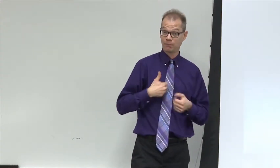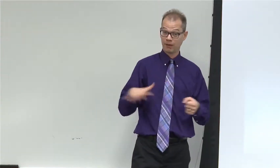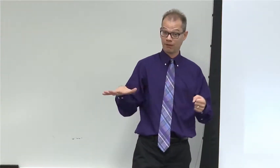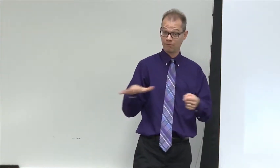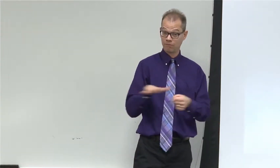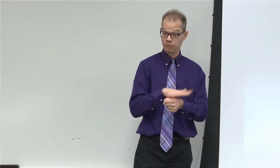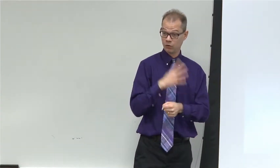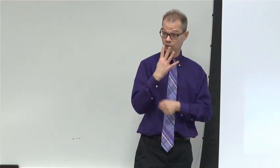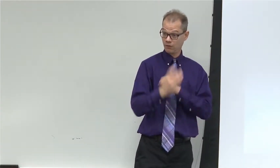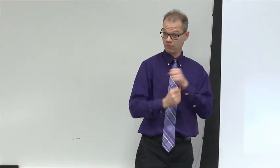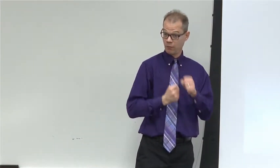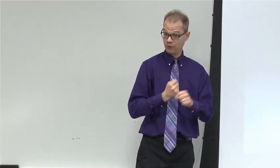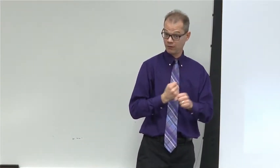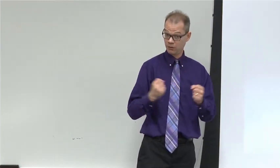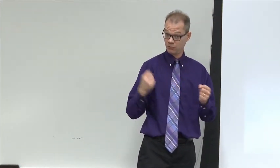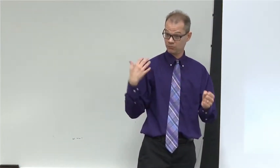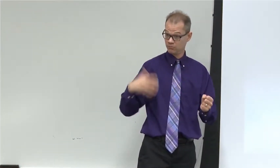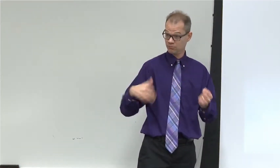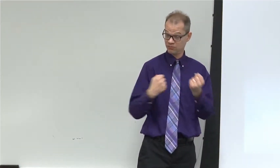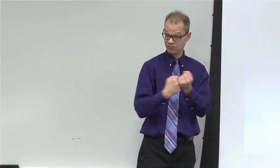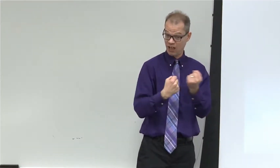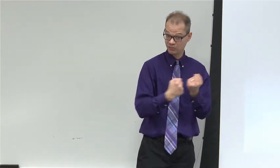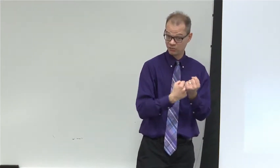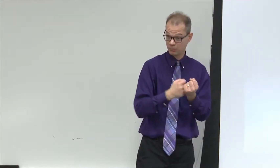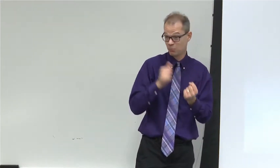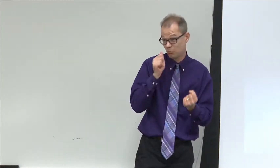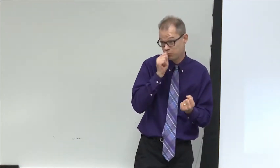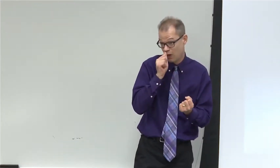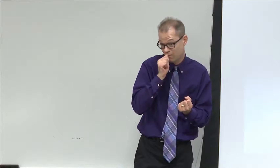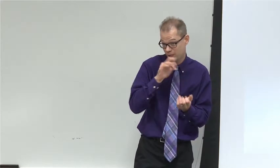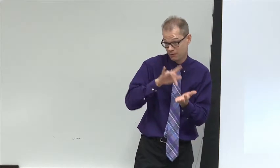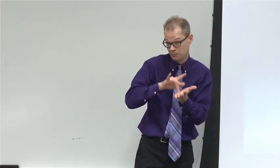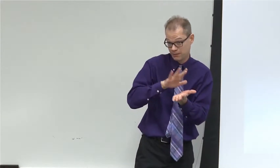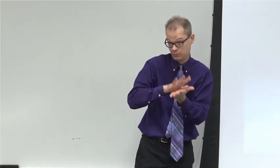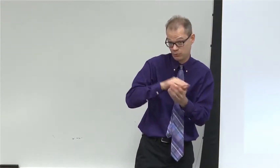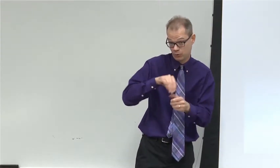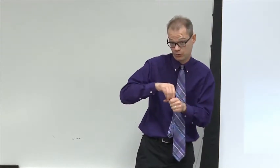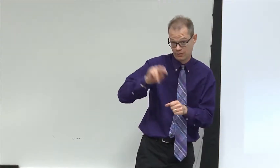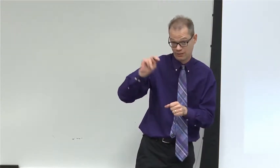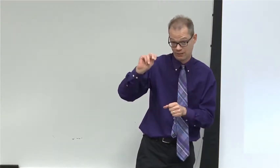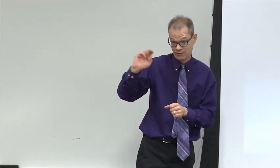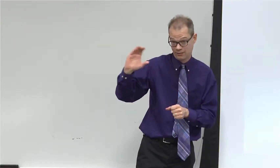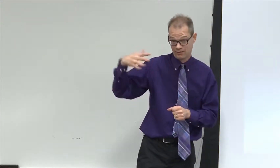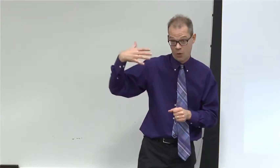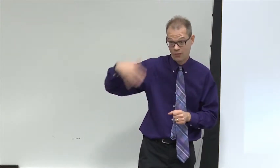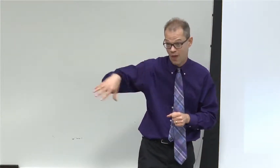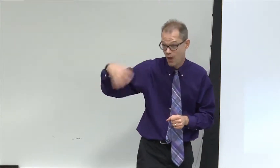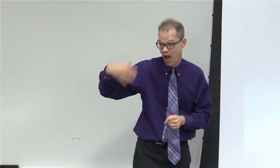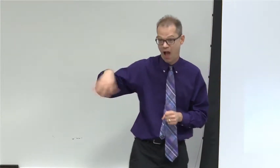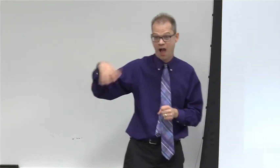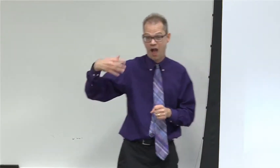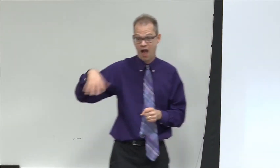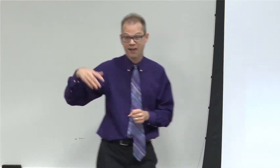one of them would give me a 4-year scholarship, a private medical school in North Carolina,